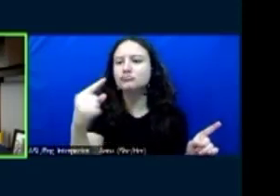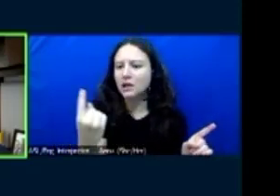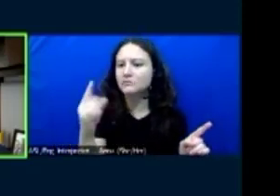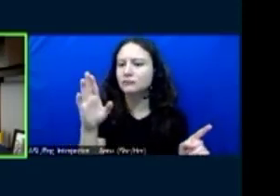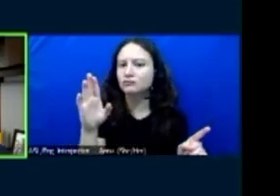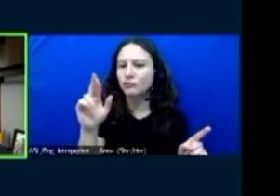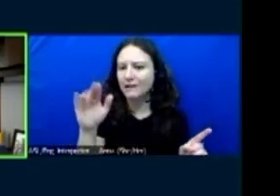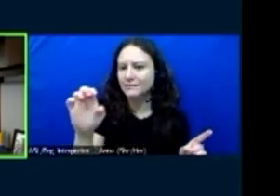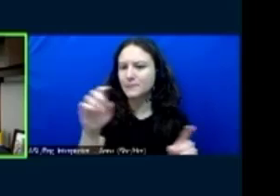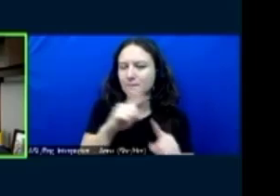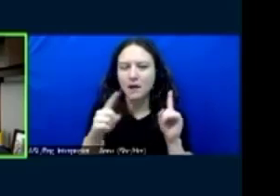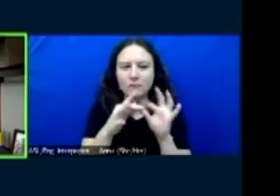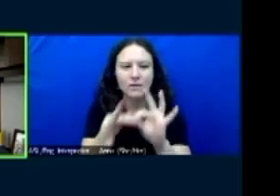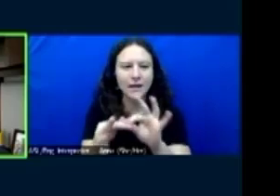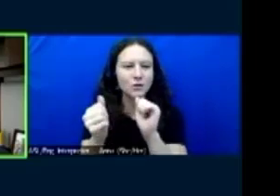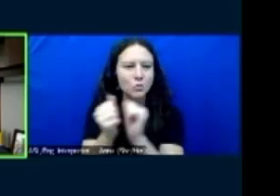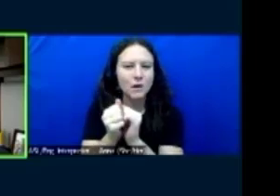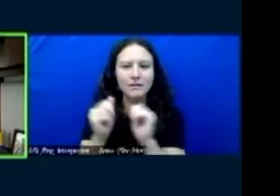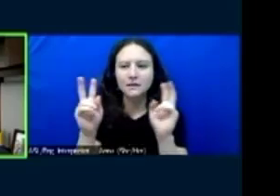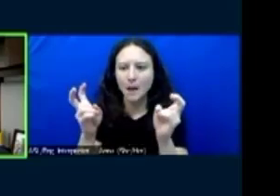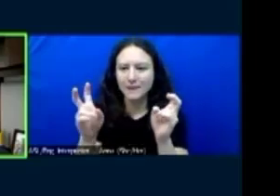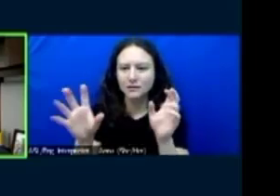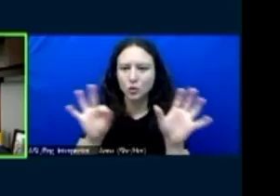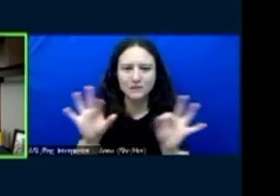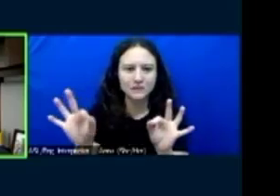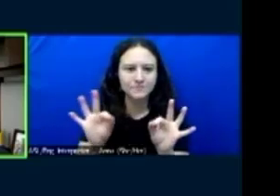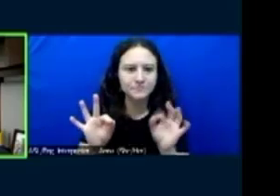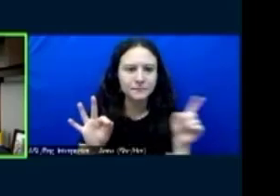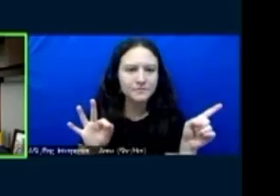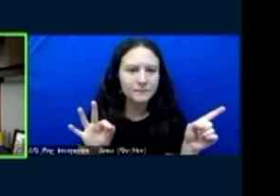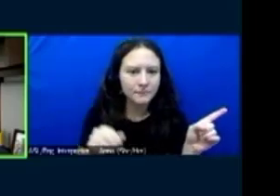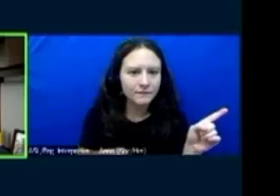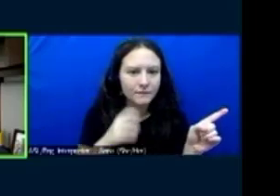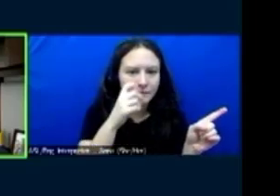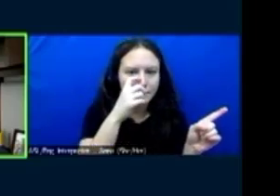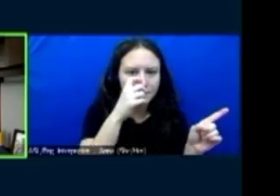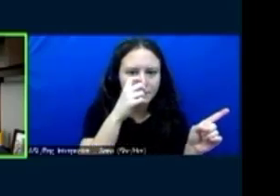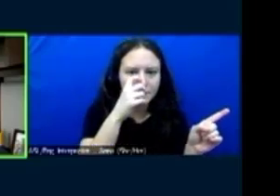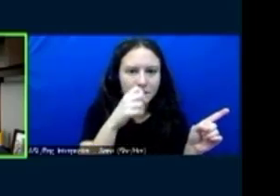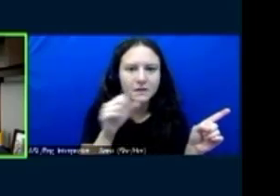So, Hoppe's colleagues then made a number of important observations.